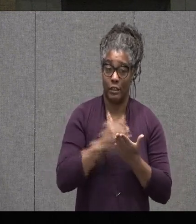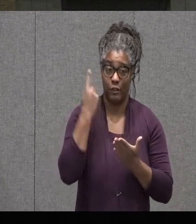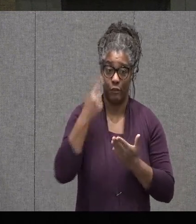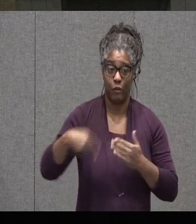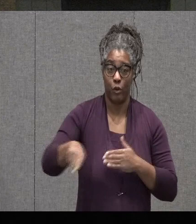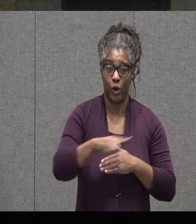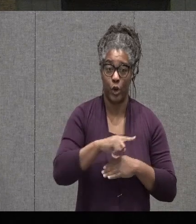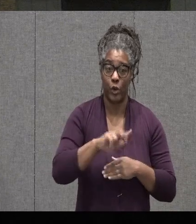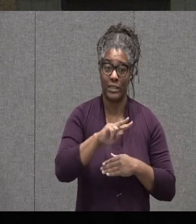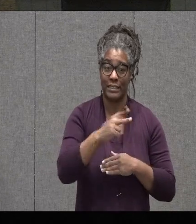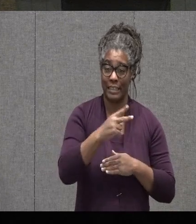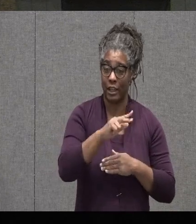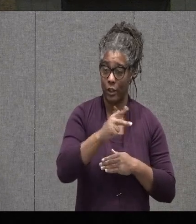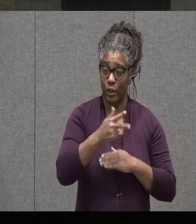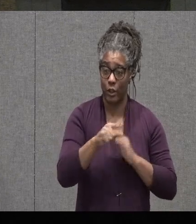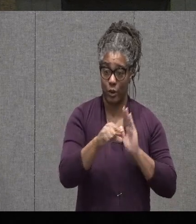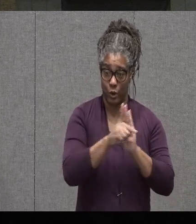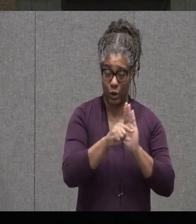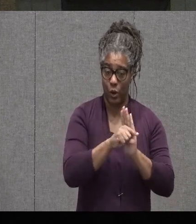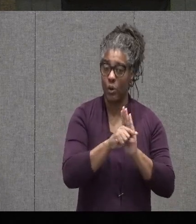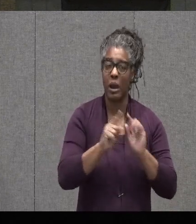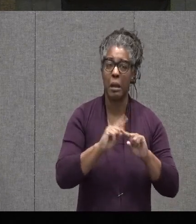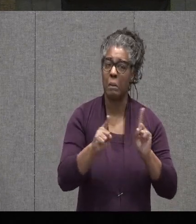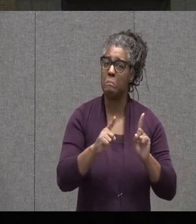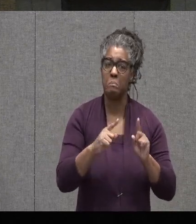Thank you for spending your morning with us.